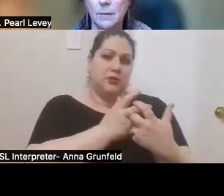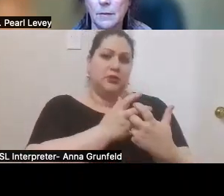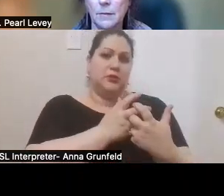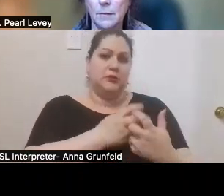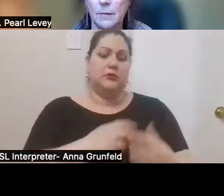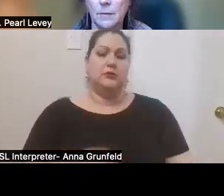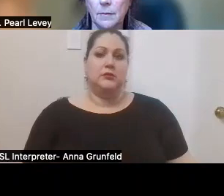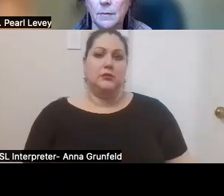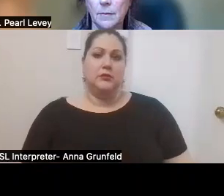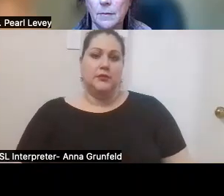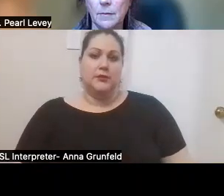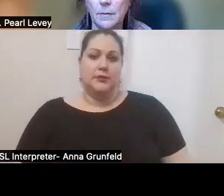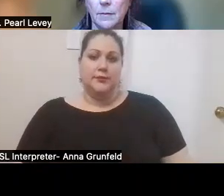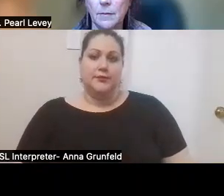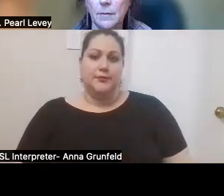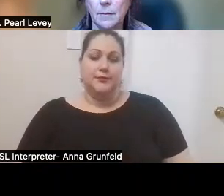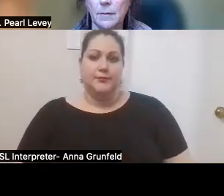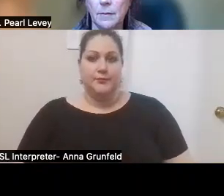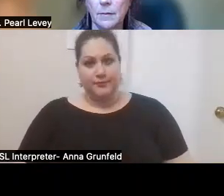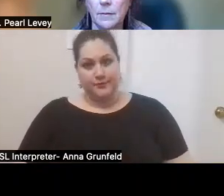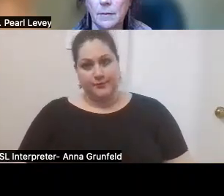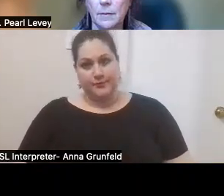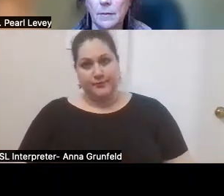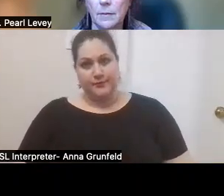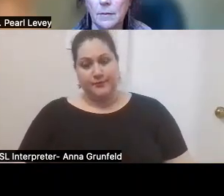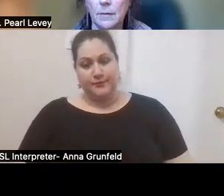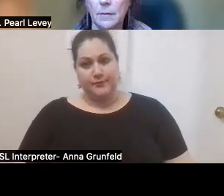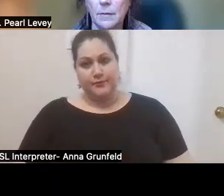I should, just a couple of things along that we've had situations where we've tried to take a